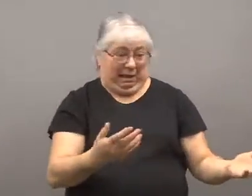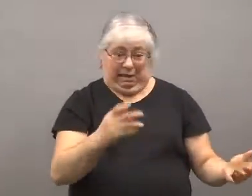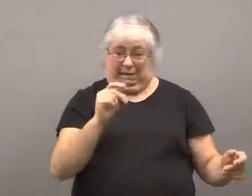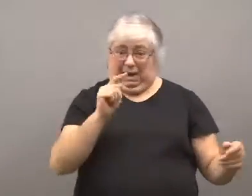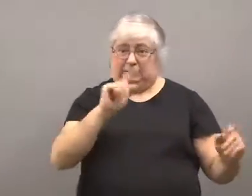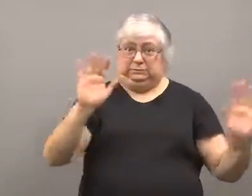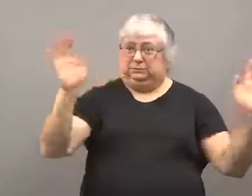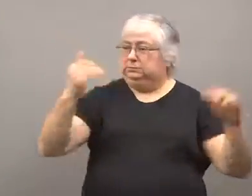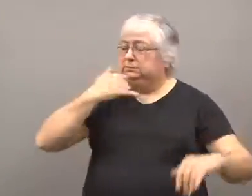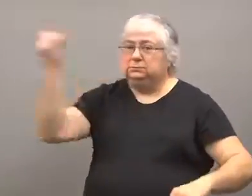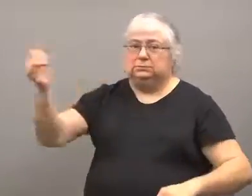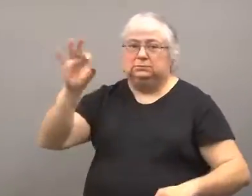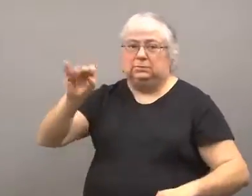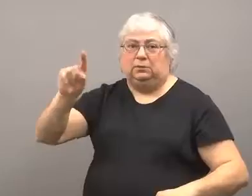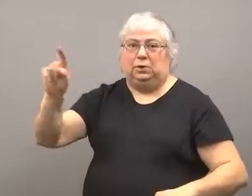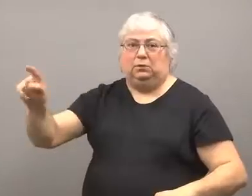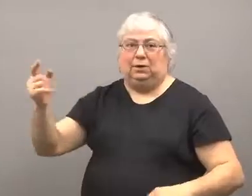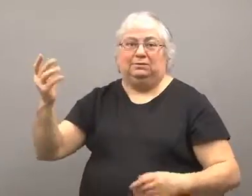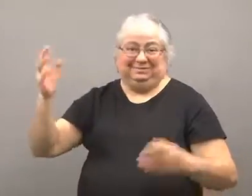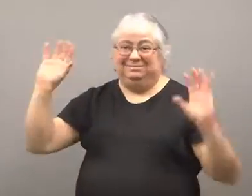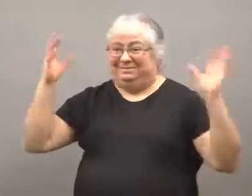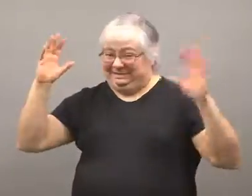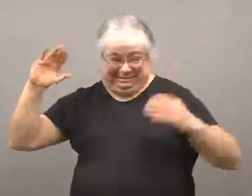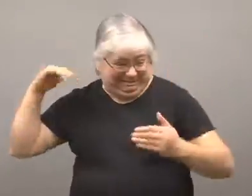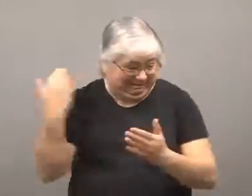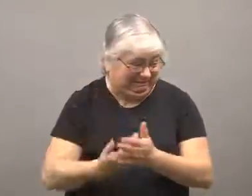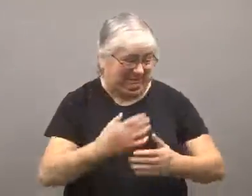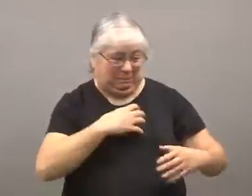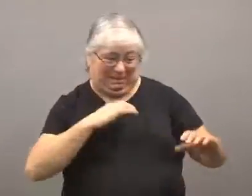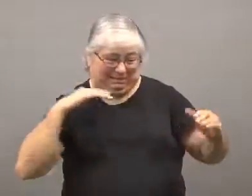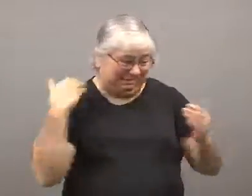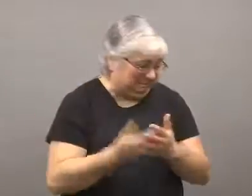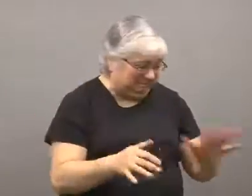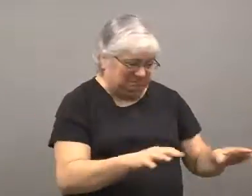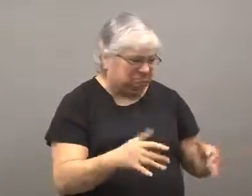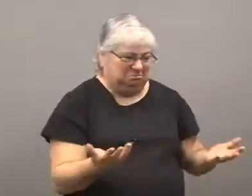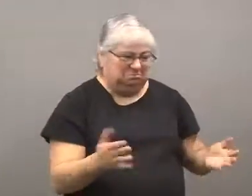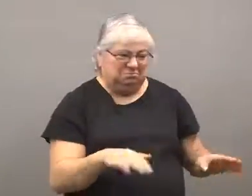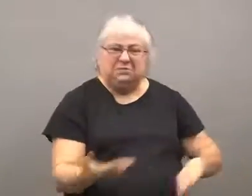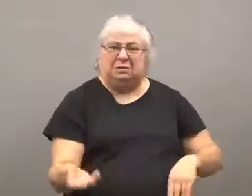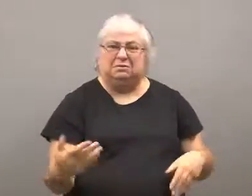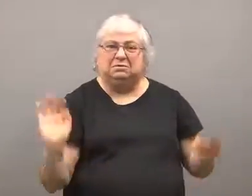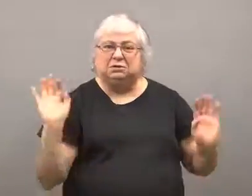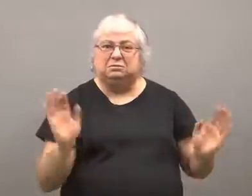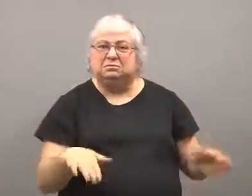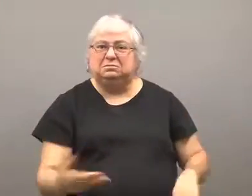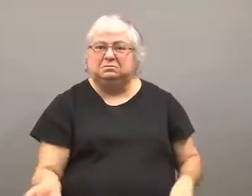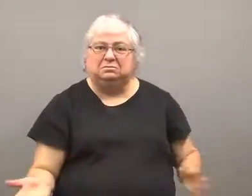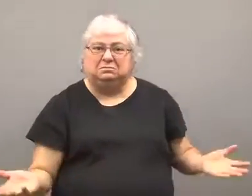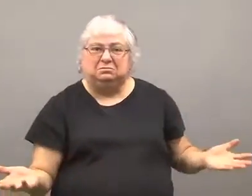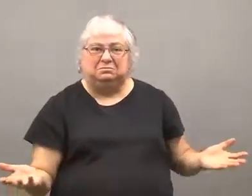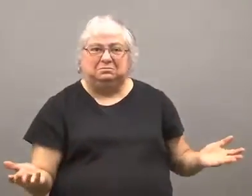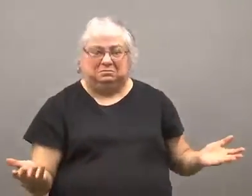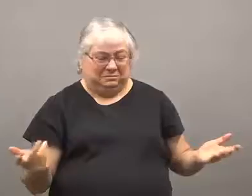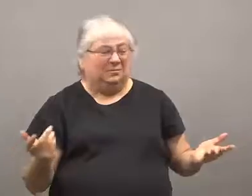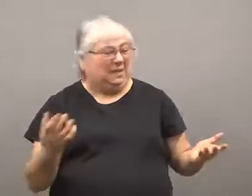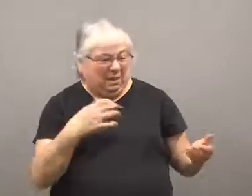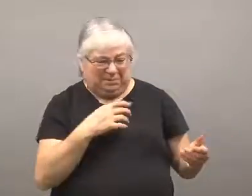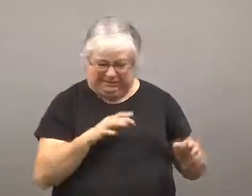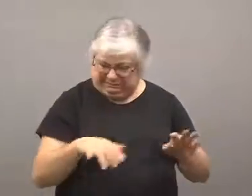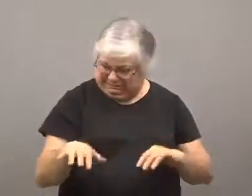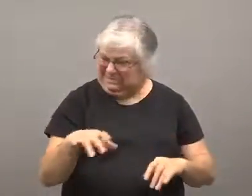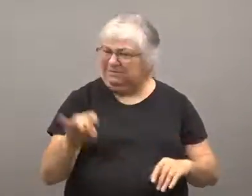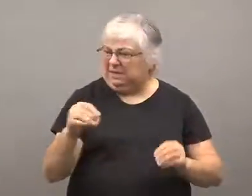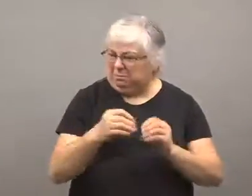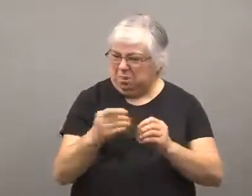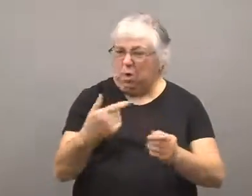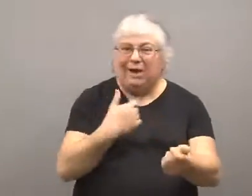Katz called 911, and emergency personnel arrived, but he was dead.